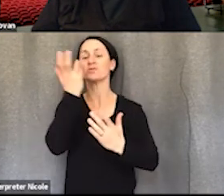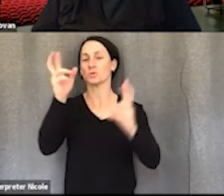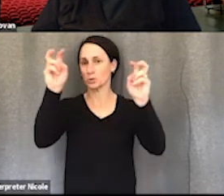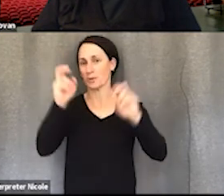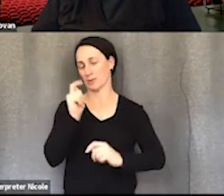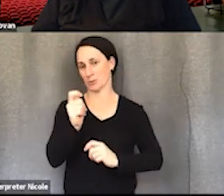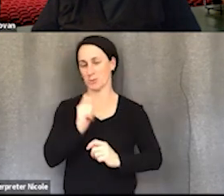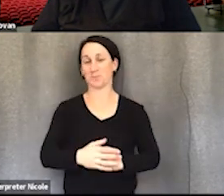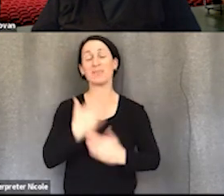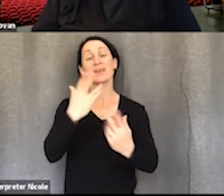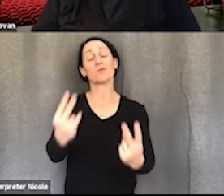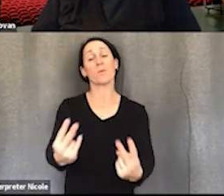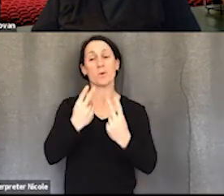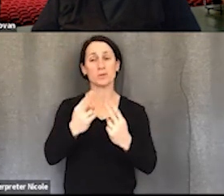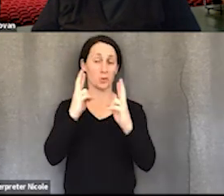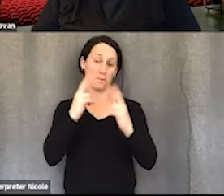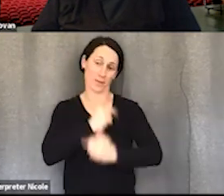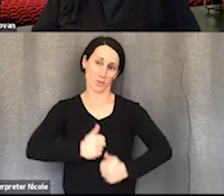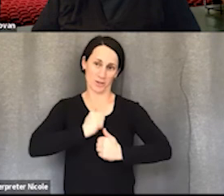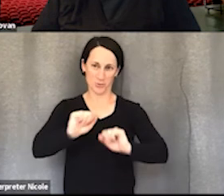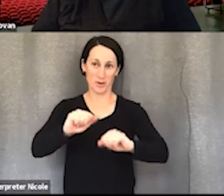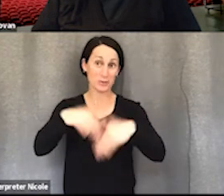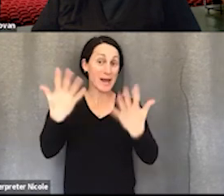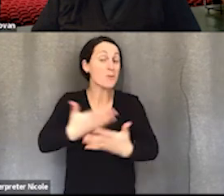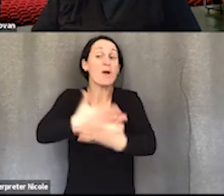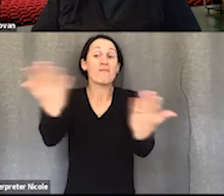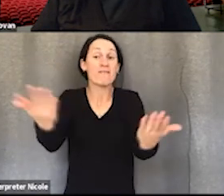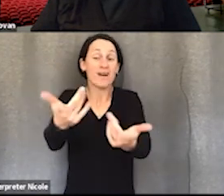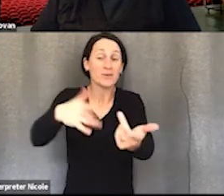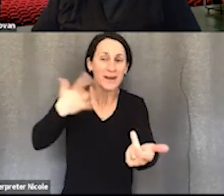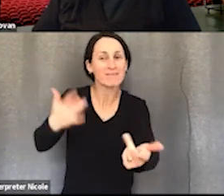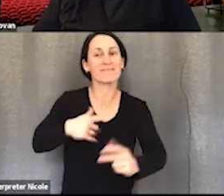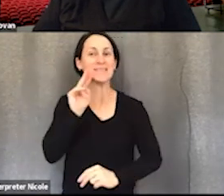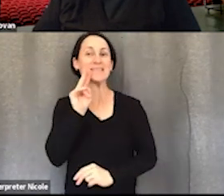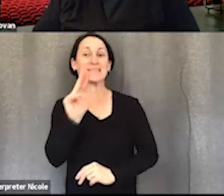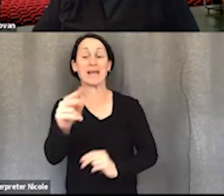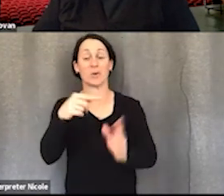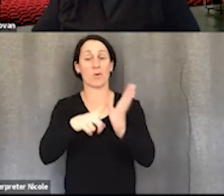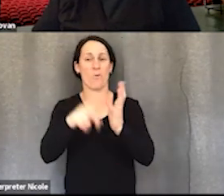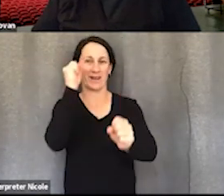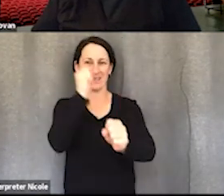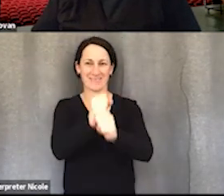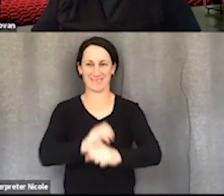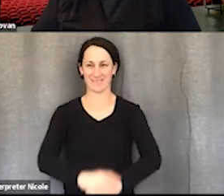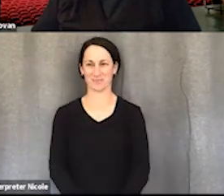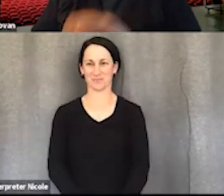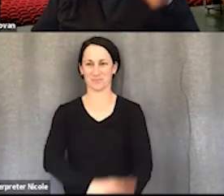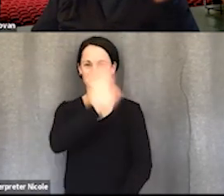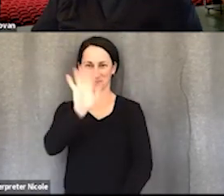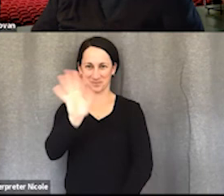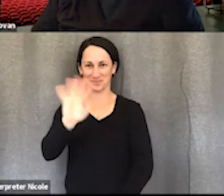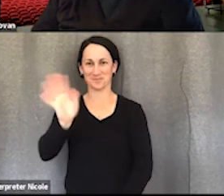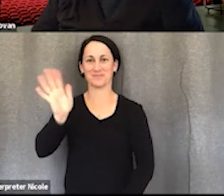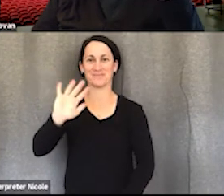I hope you have a good rest of the day wherever you are and we will see you again in August.